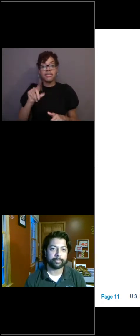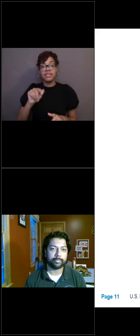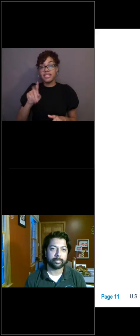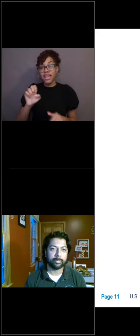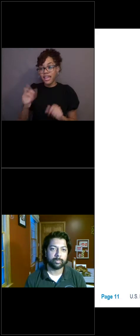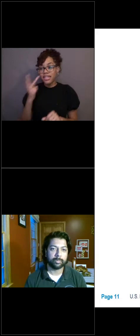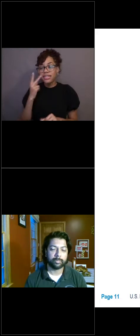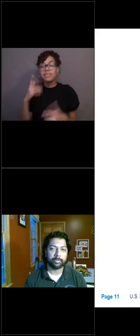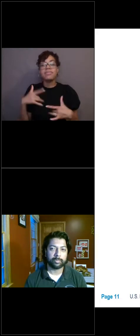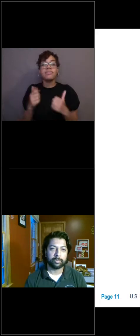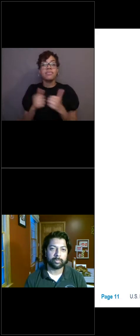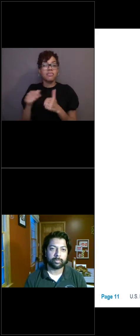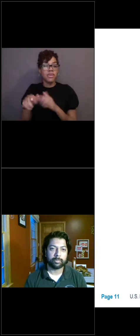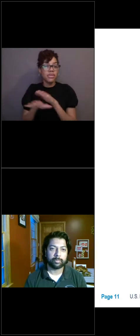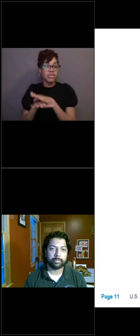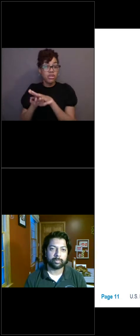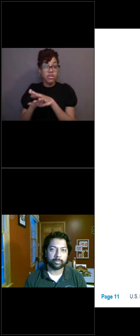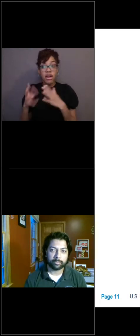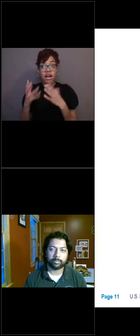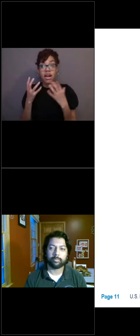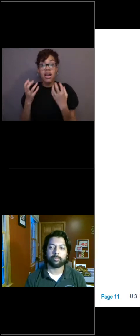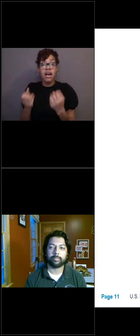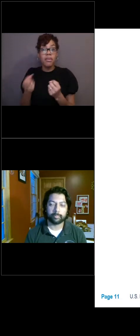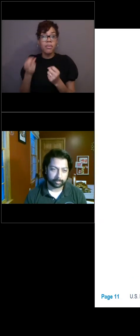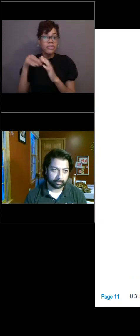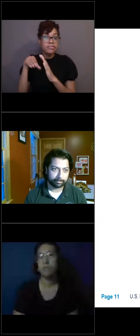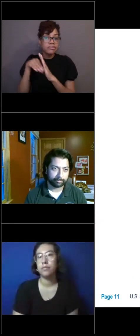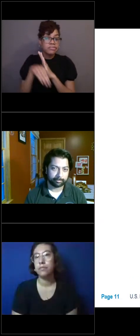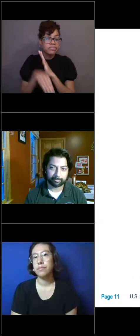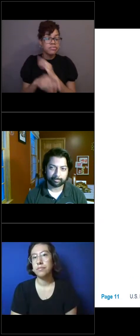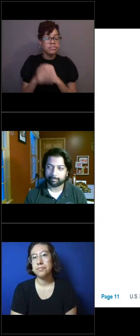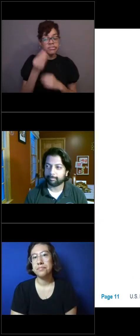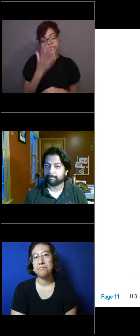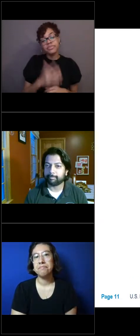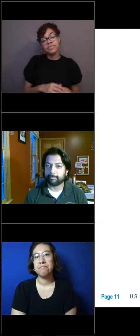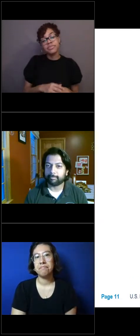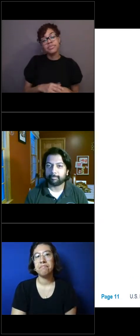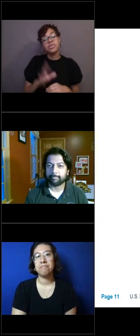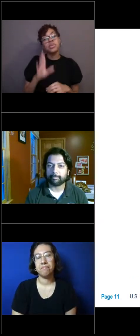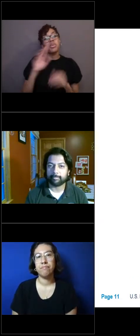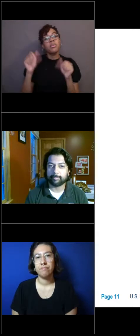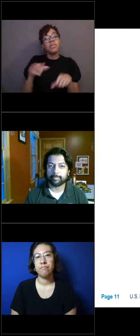And that link is also on our website. Okay, so one of the questions that came in, Samir, is,